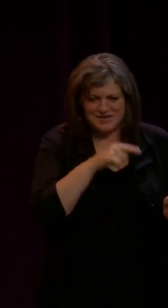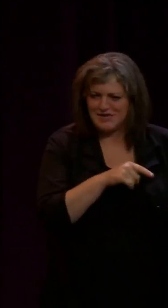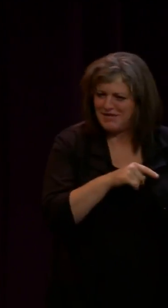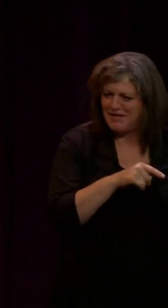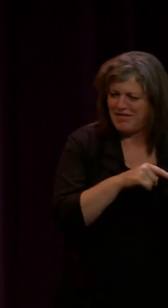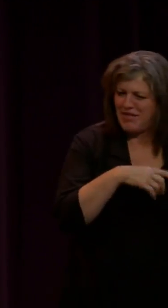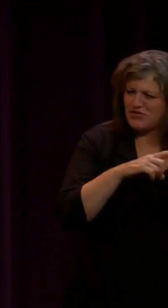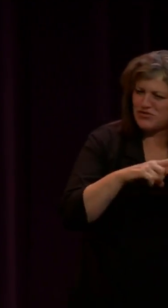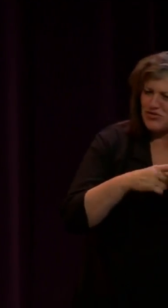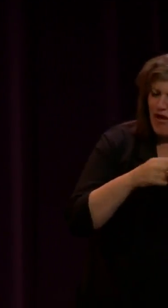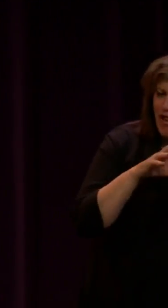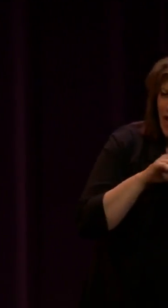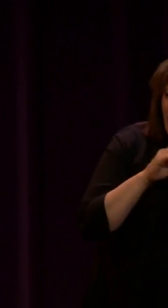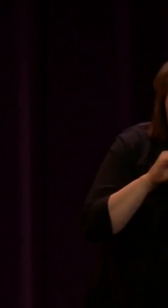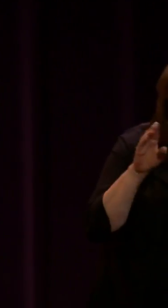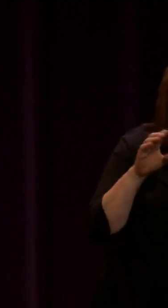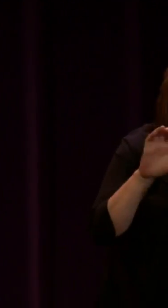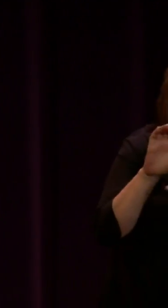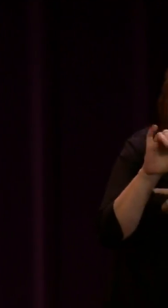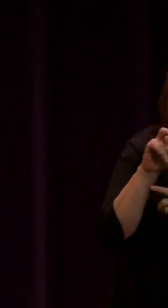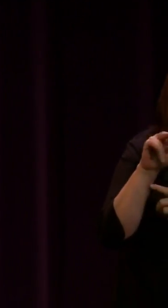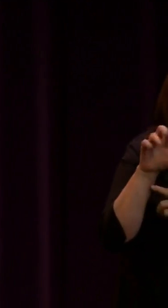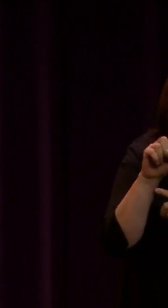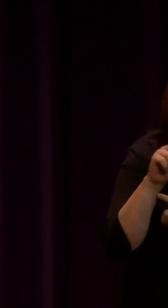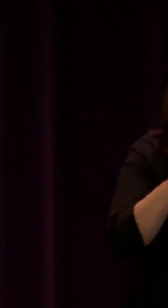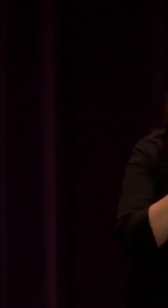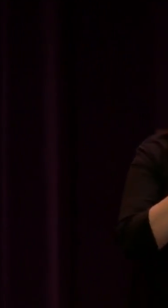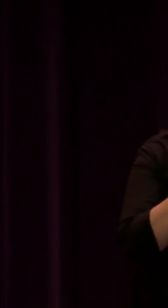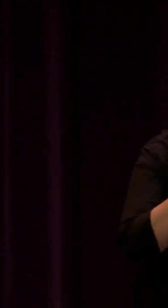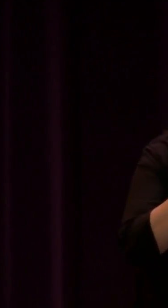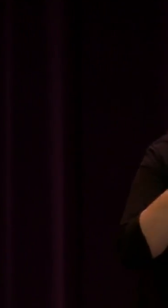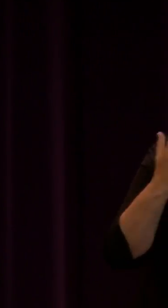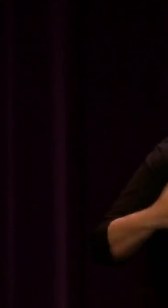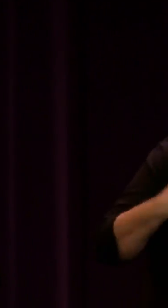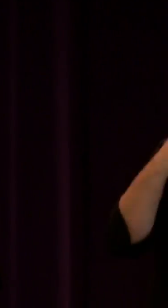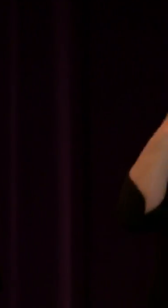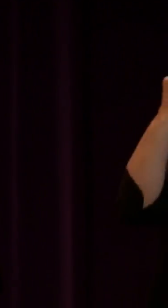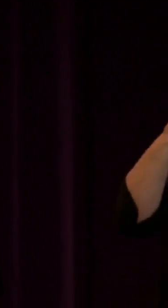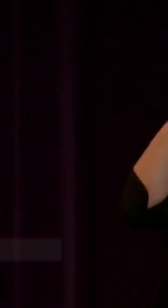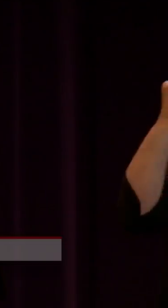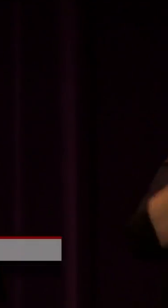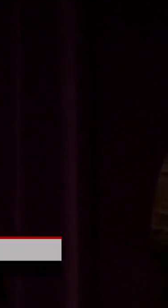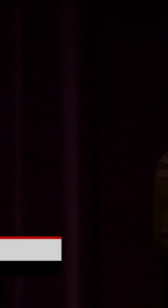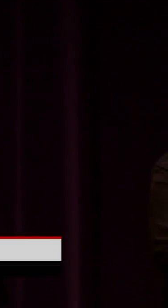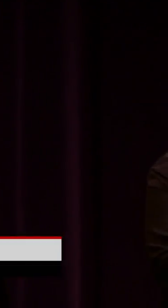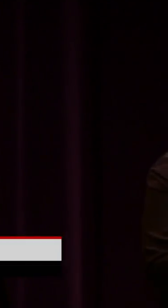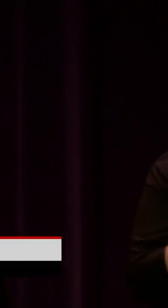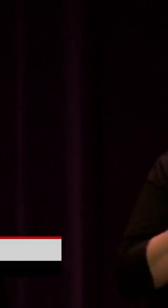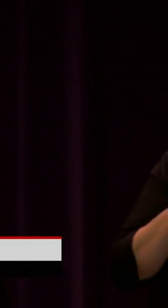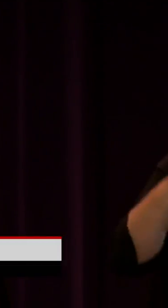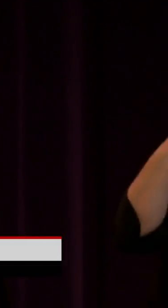THEY ARE STARTING TO LEARN ABOUT CIVICS AND THEY HAVE LOTS OF EXCITING IDEAS. THEY WERE GIVING ME LOTS OF IDEAS FOR THE CONSTITUTION.